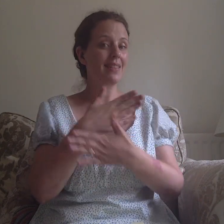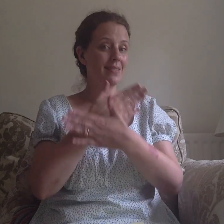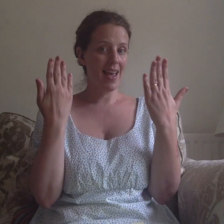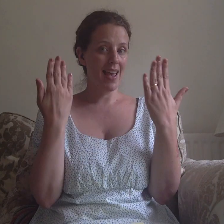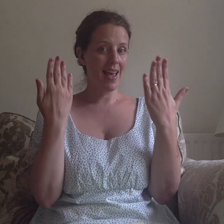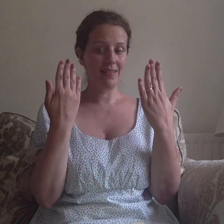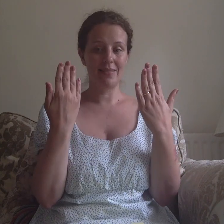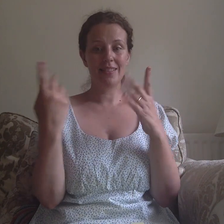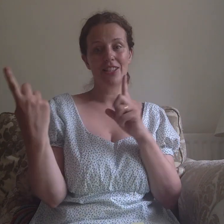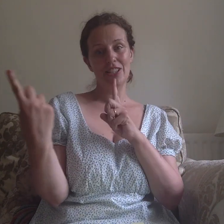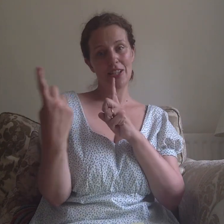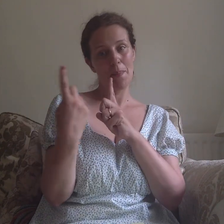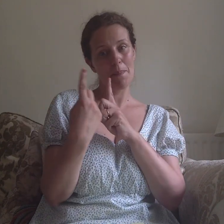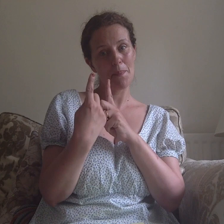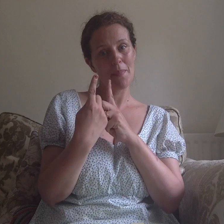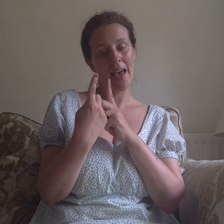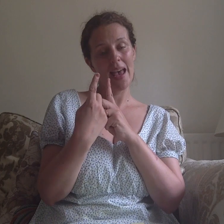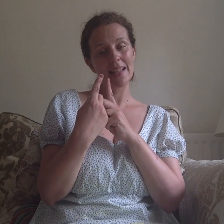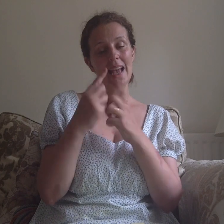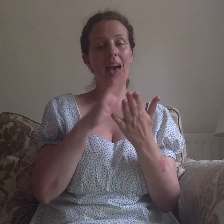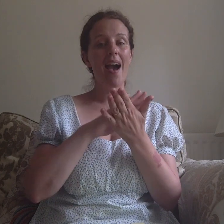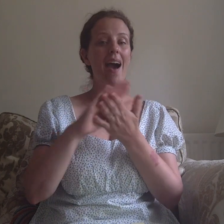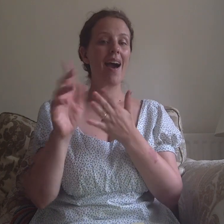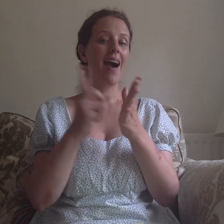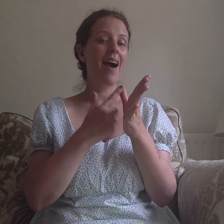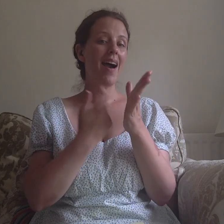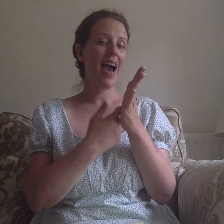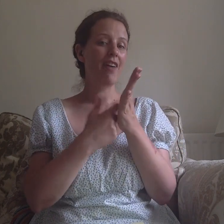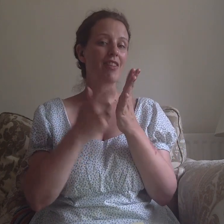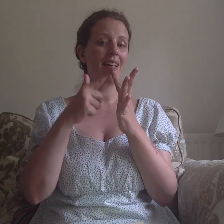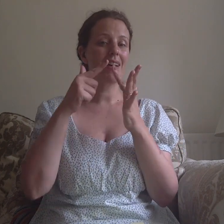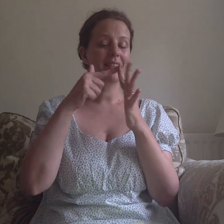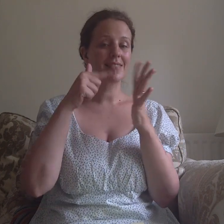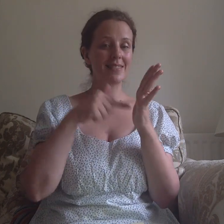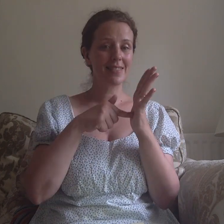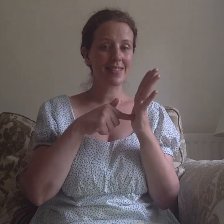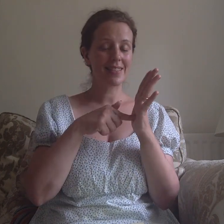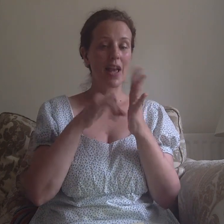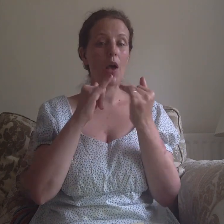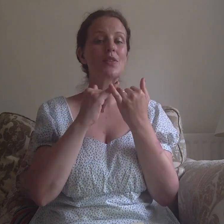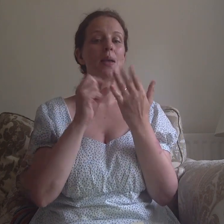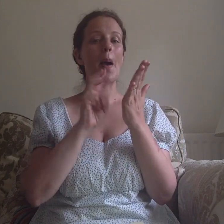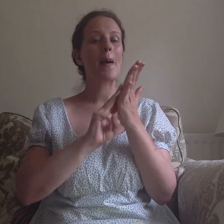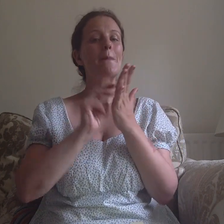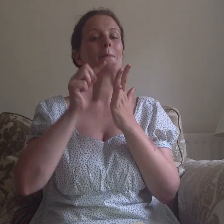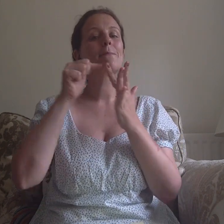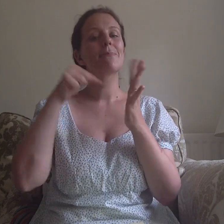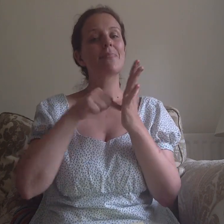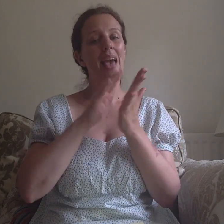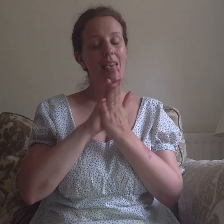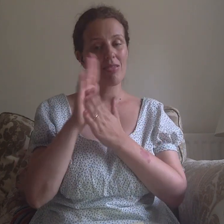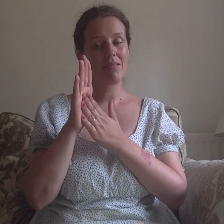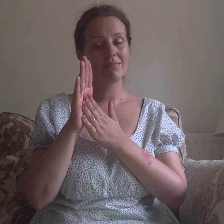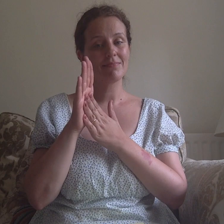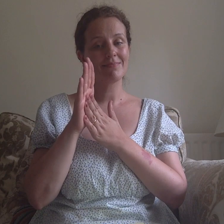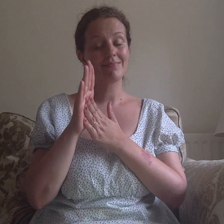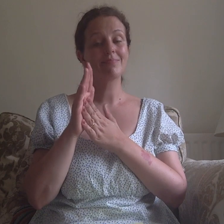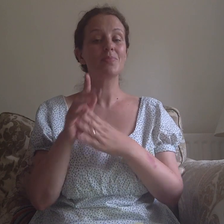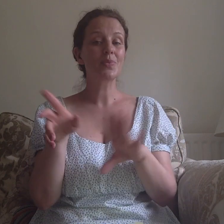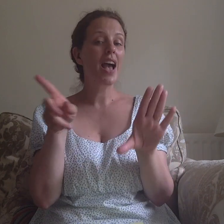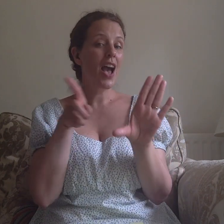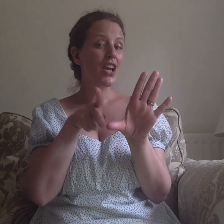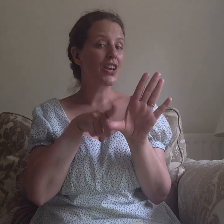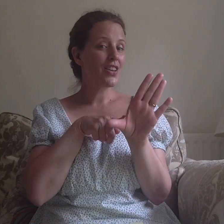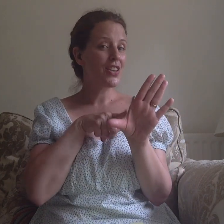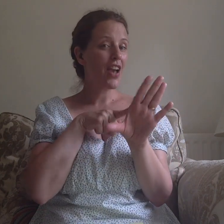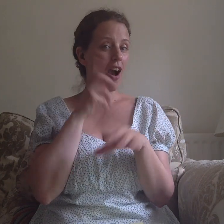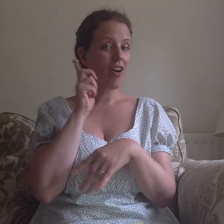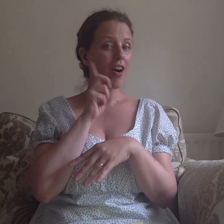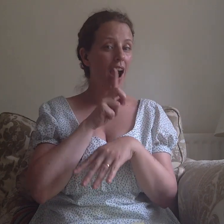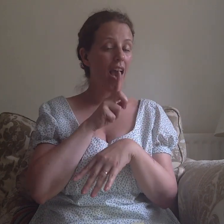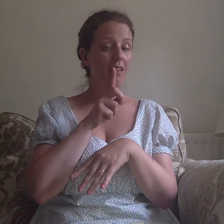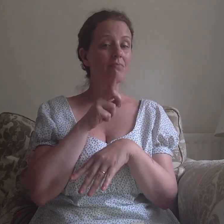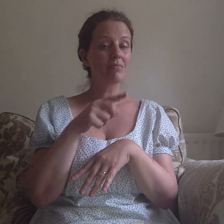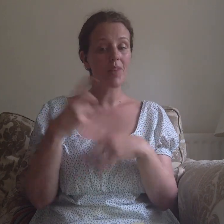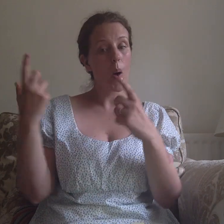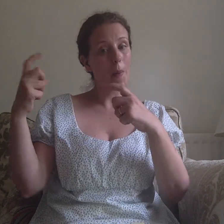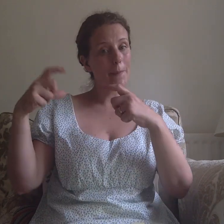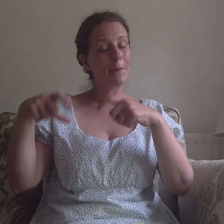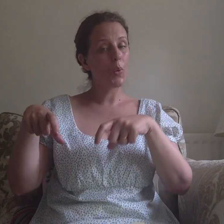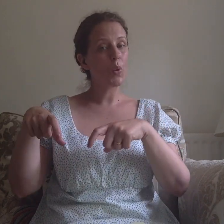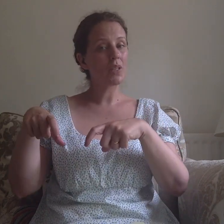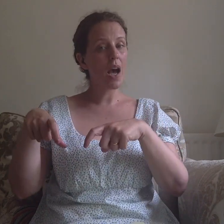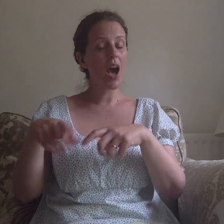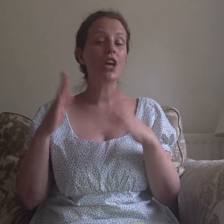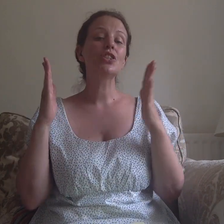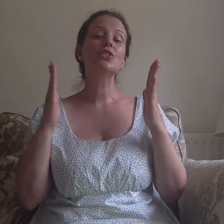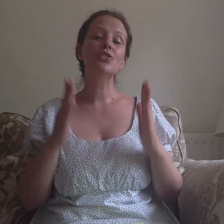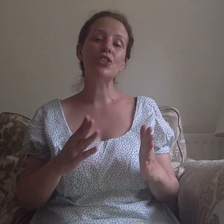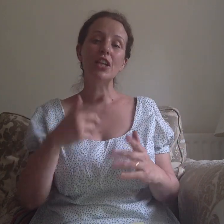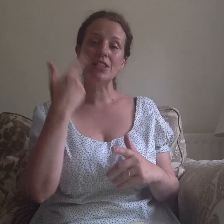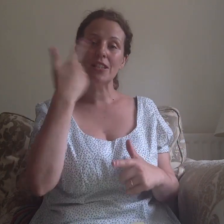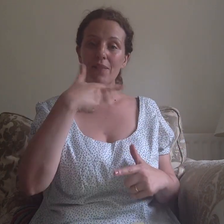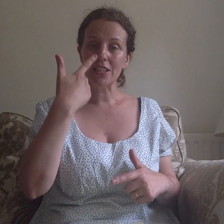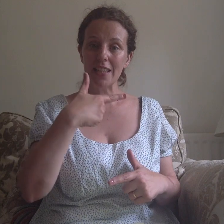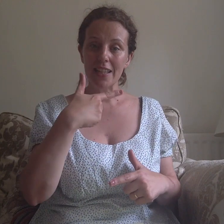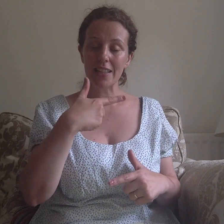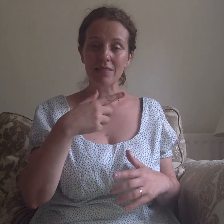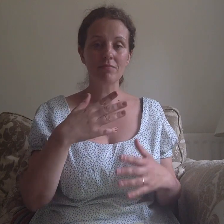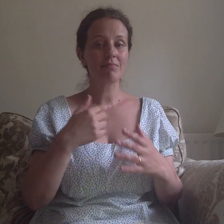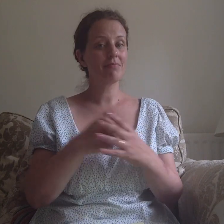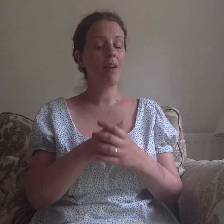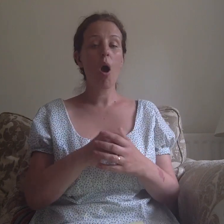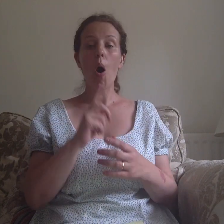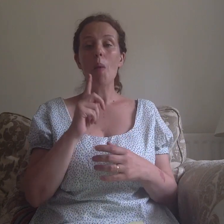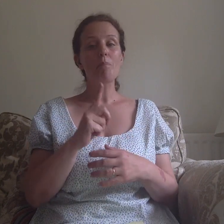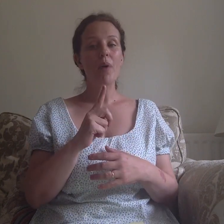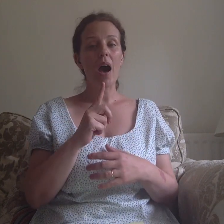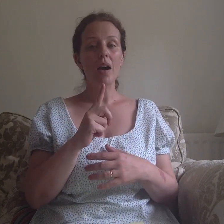That day she met Harriet smith, a young boarder who was just 17.